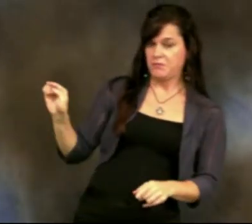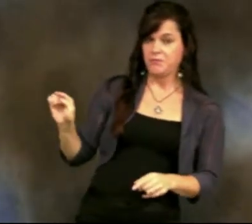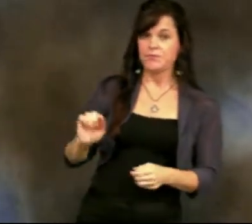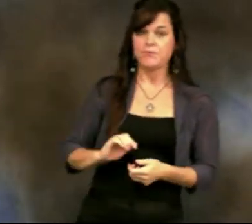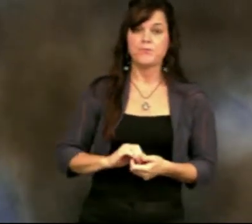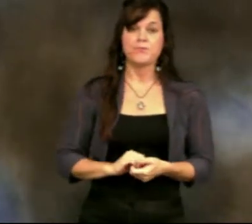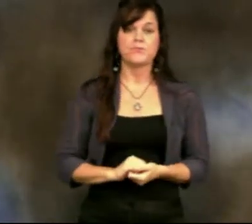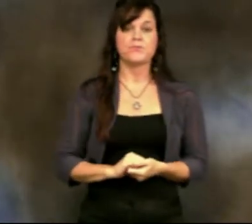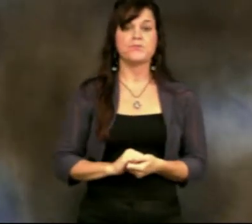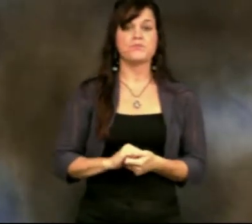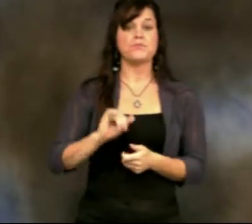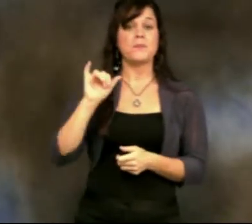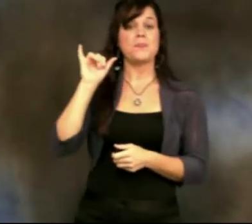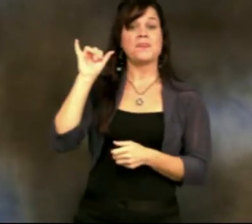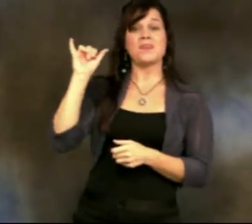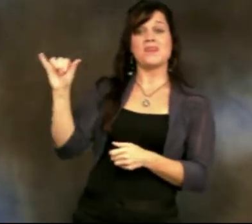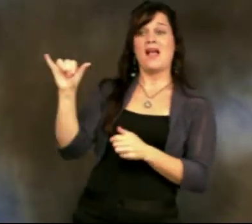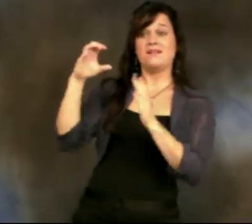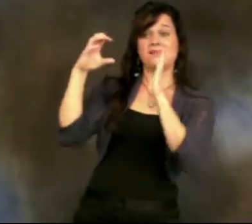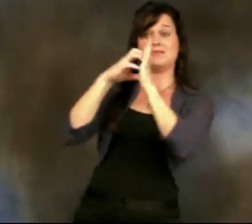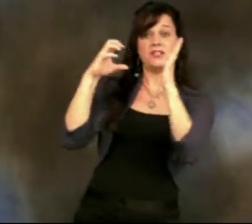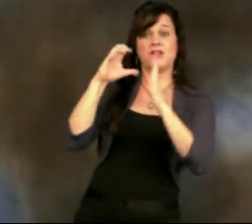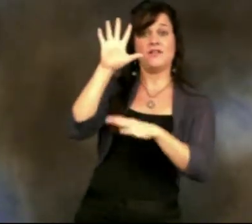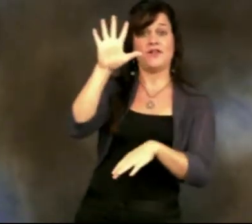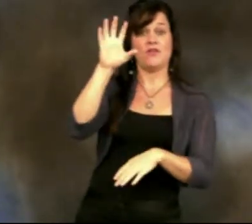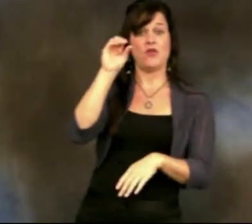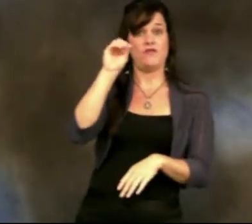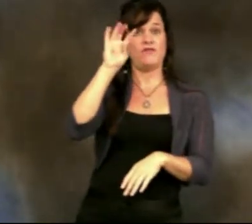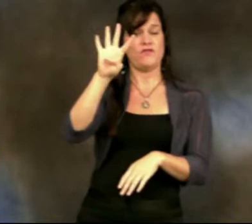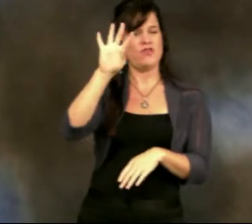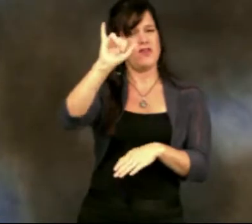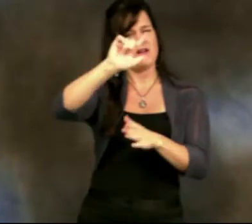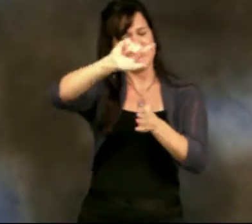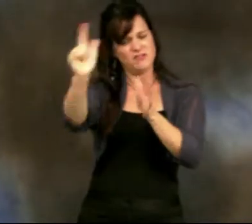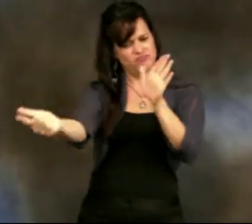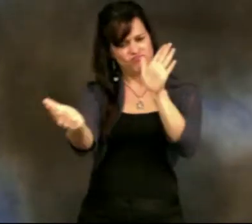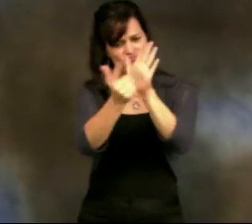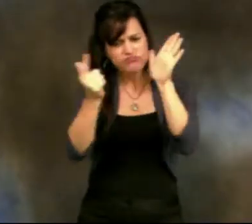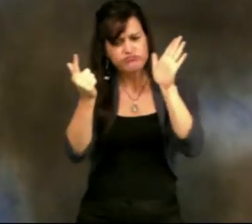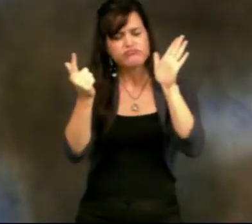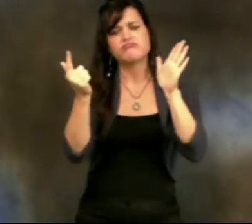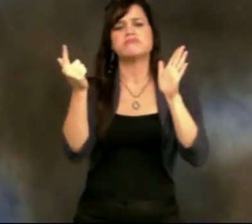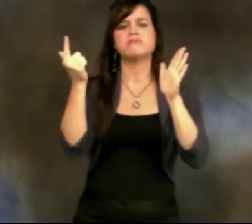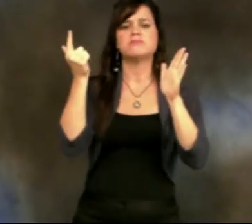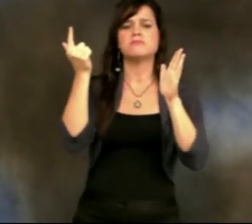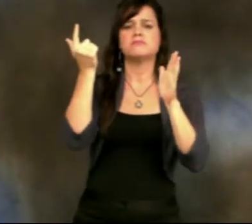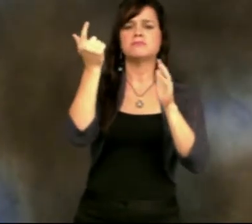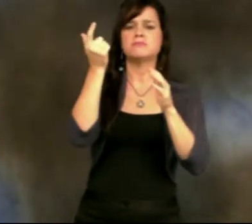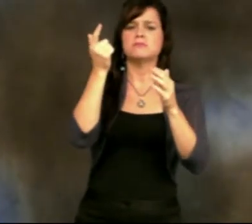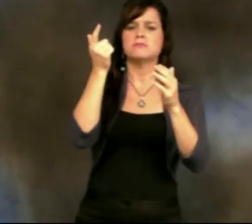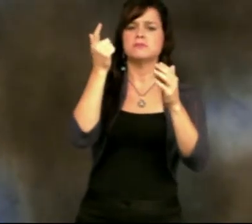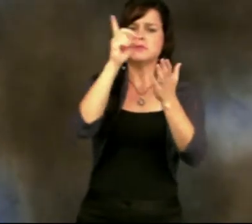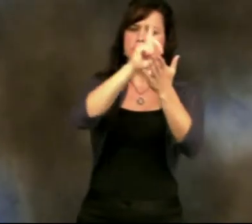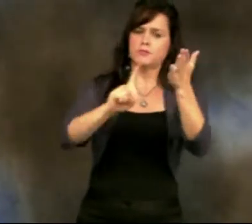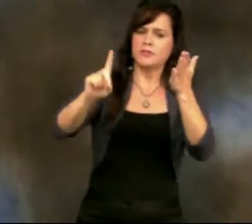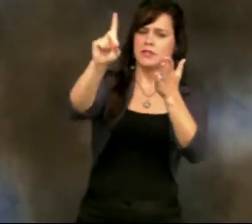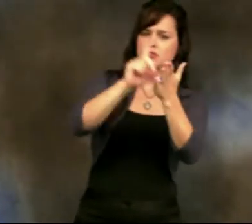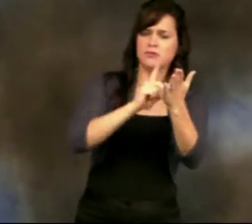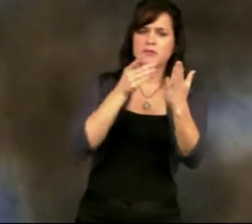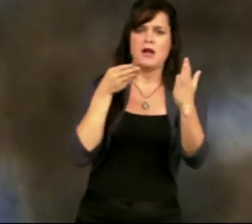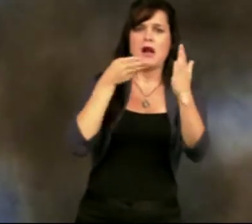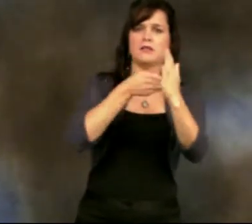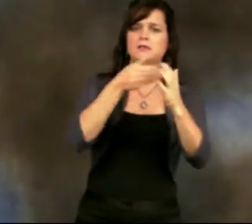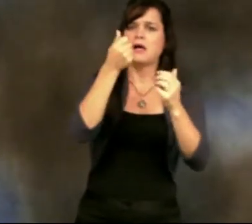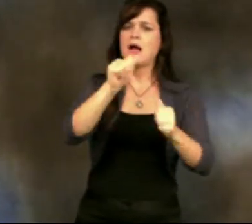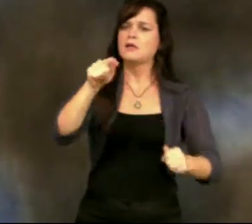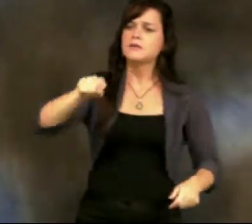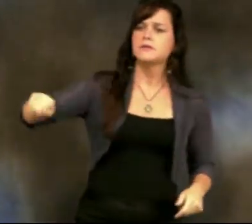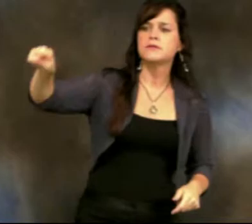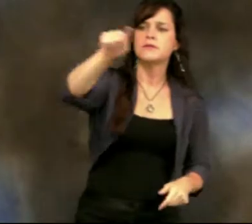detail later in the VLOG. Section 504 prohibits any public location from discrimination against